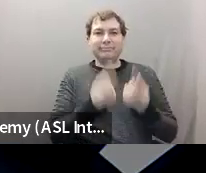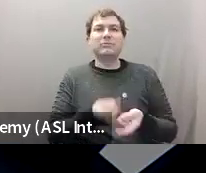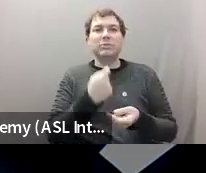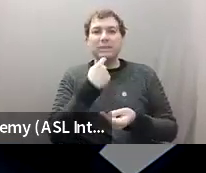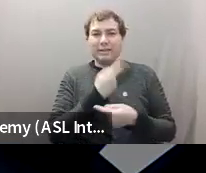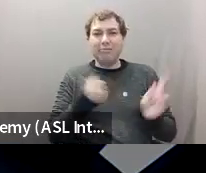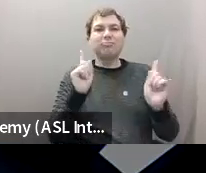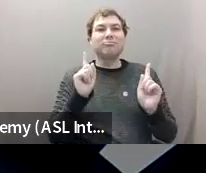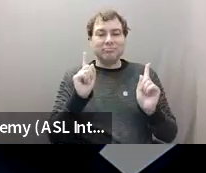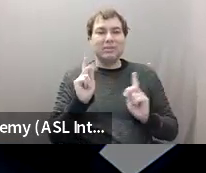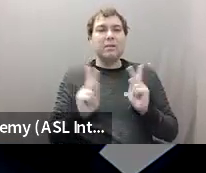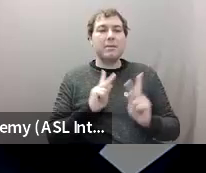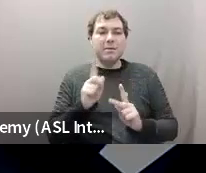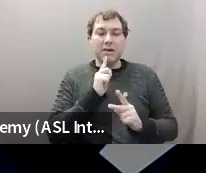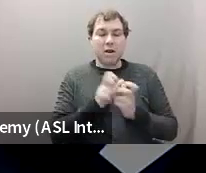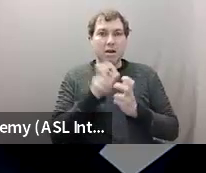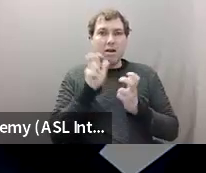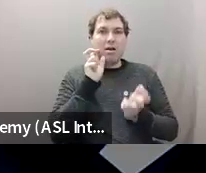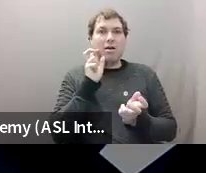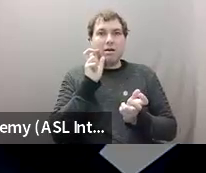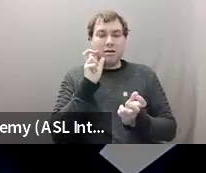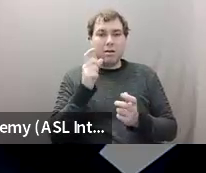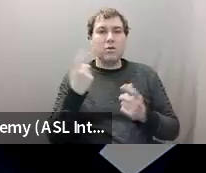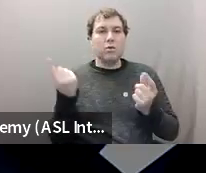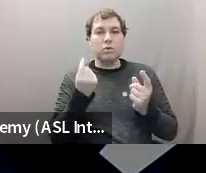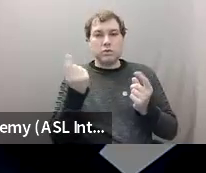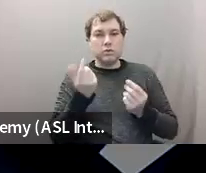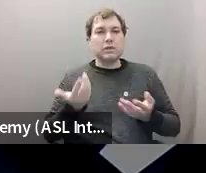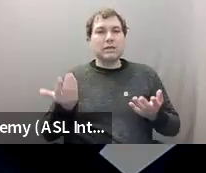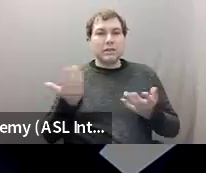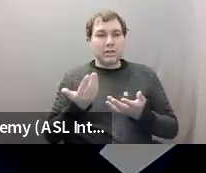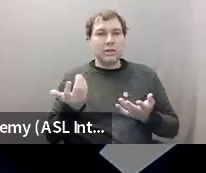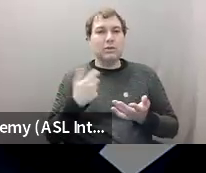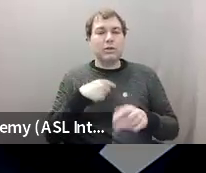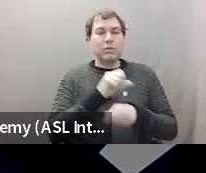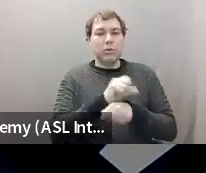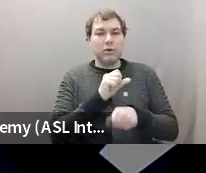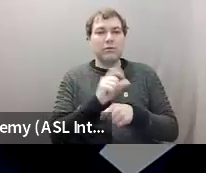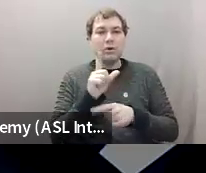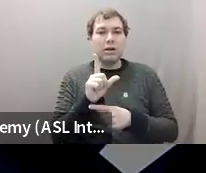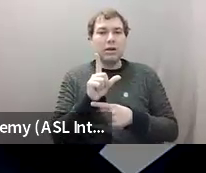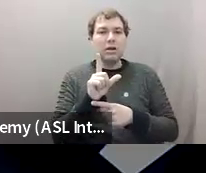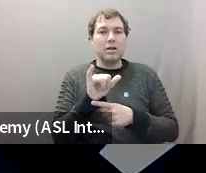Jen Hawkinson: And people are floored by the amount of things that we do. Jen Hawkinson: and we work for Lyft, living independently for today and tomorrow.